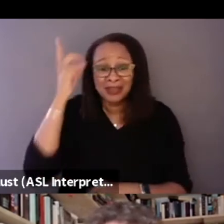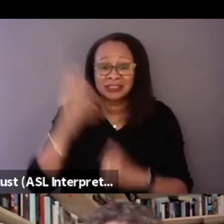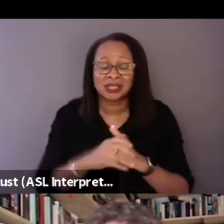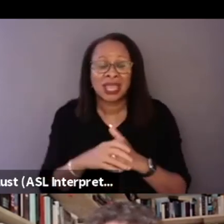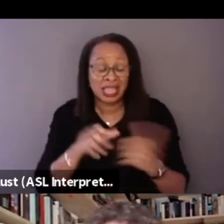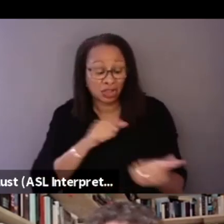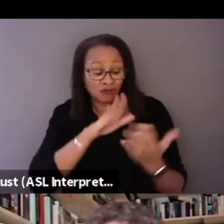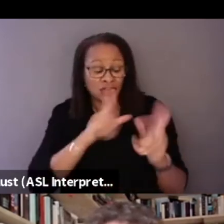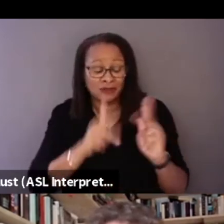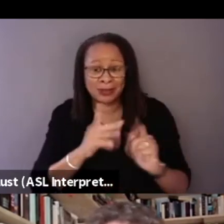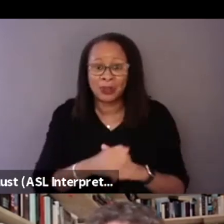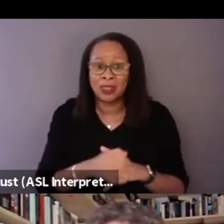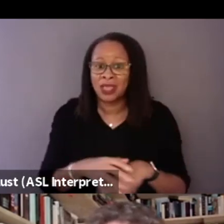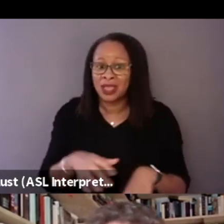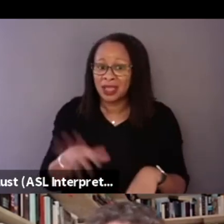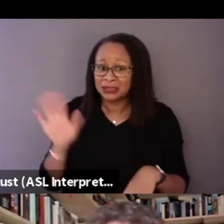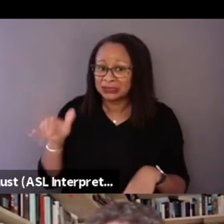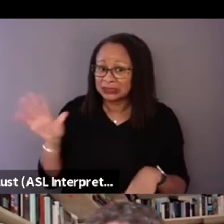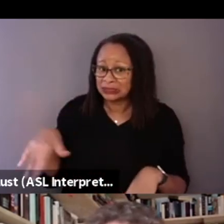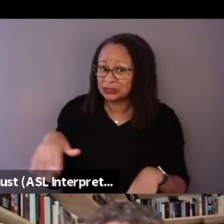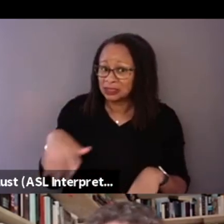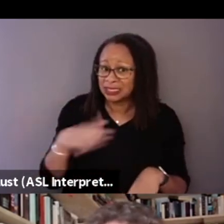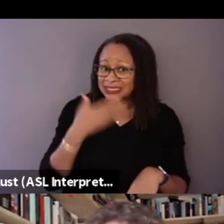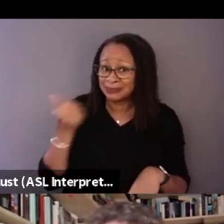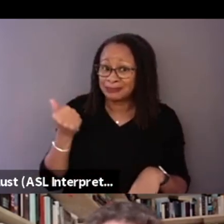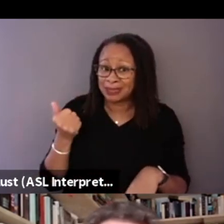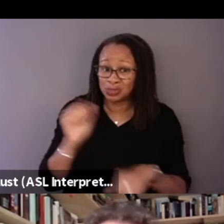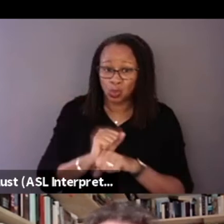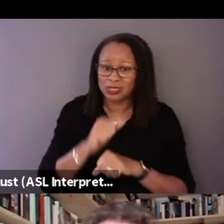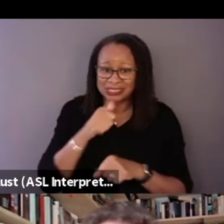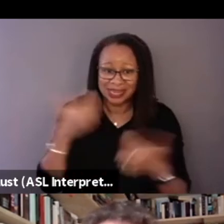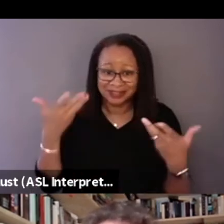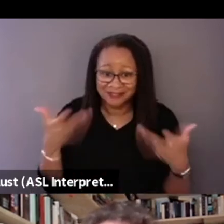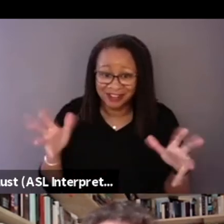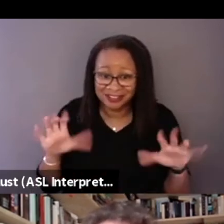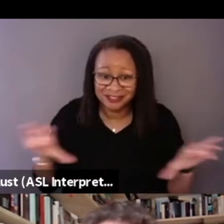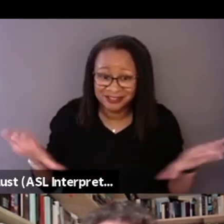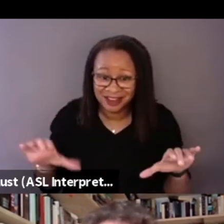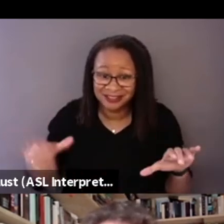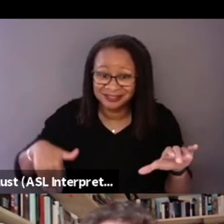And I'd tell them that Ady's best work is ahead of him. And I think that this movie is gonna support